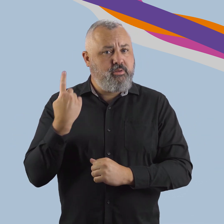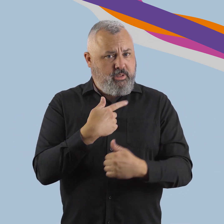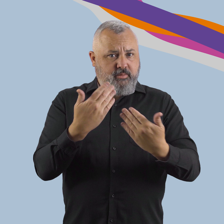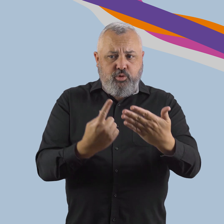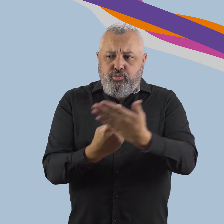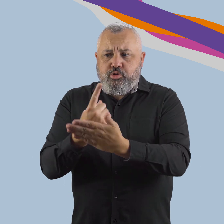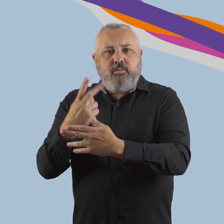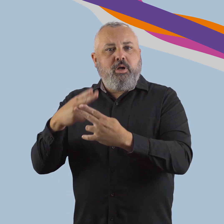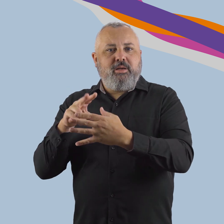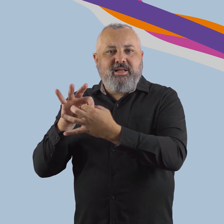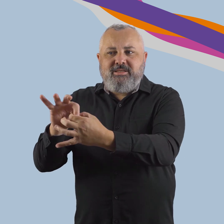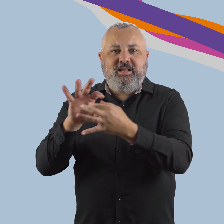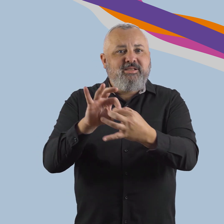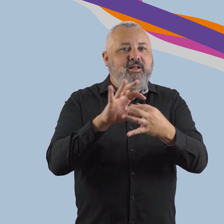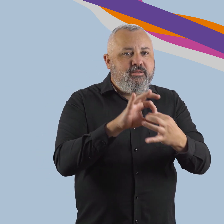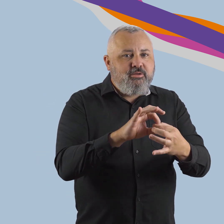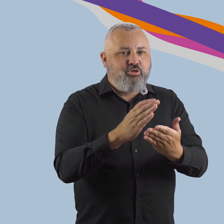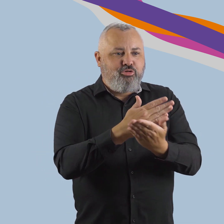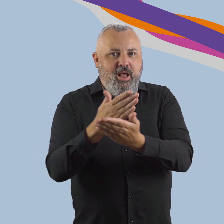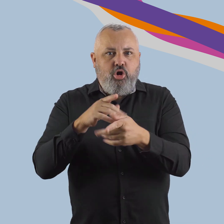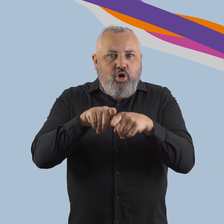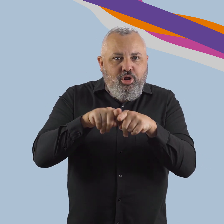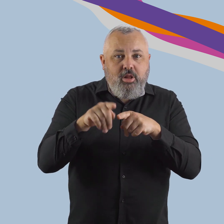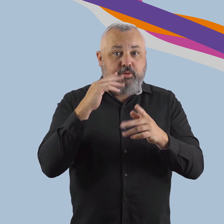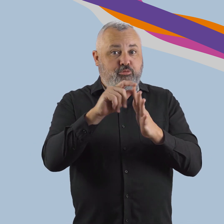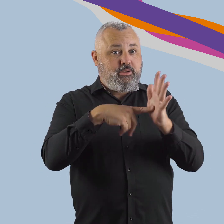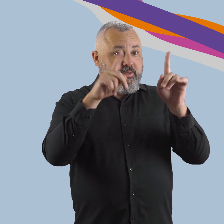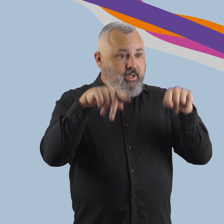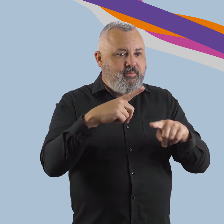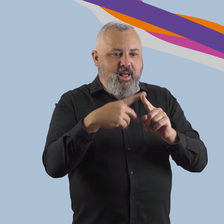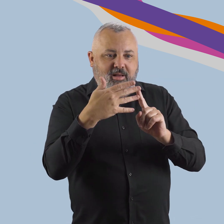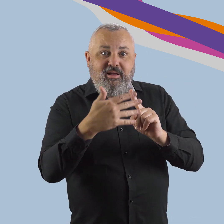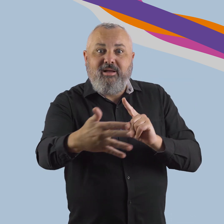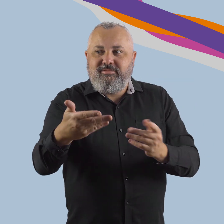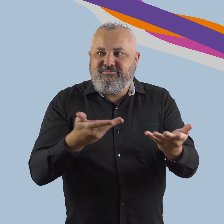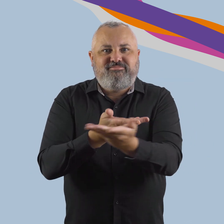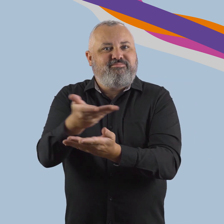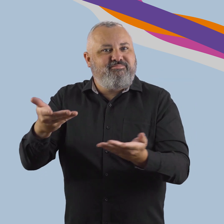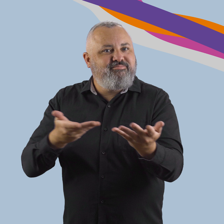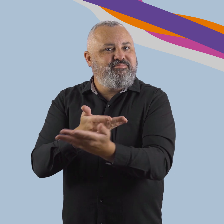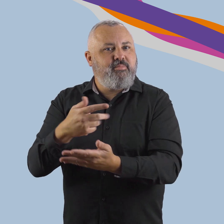We will provide opportunities for connection, shared learning as projects start and progress.